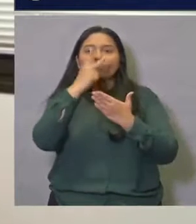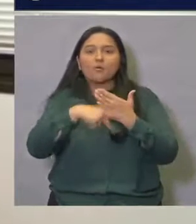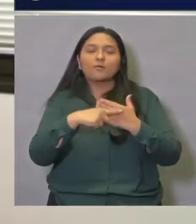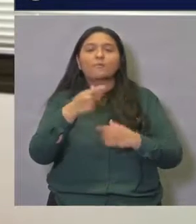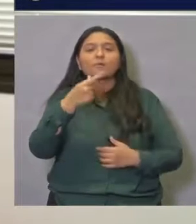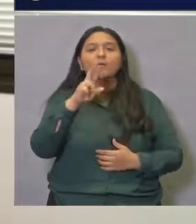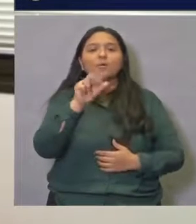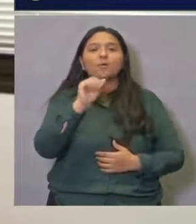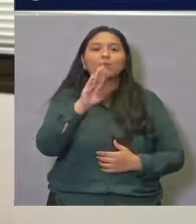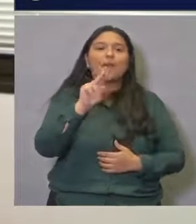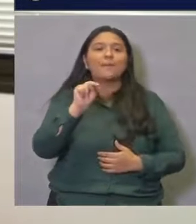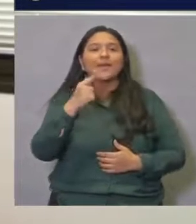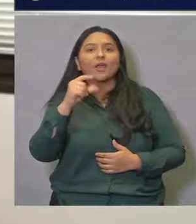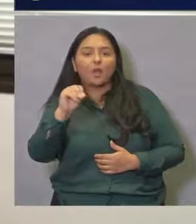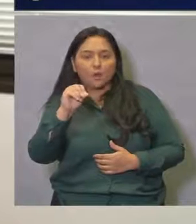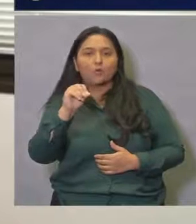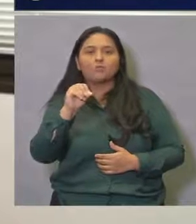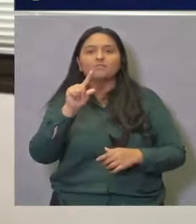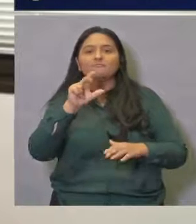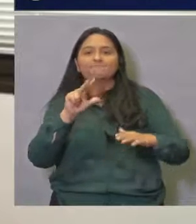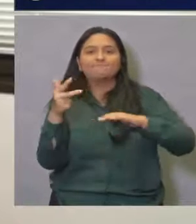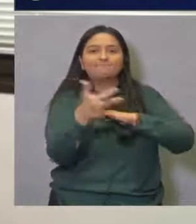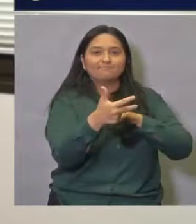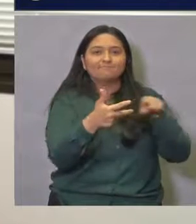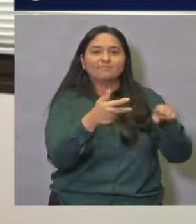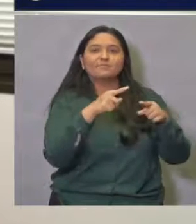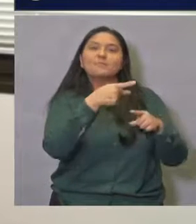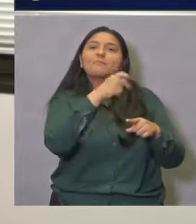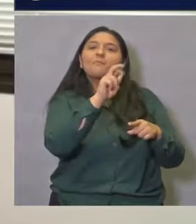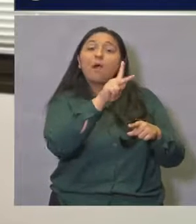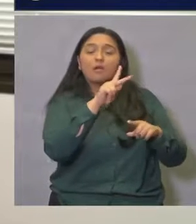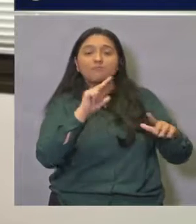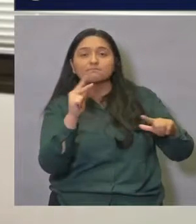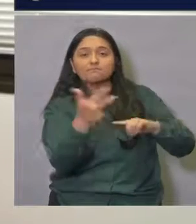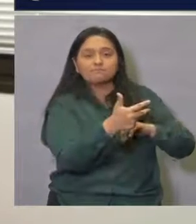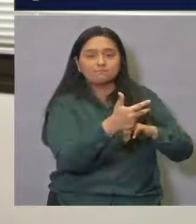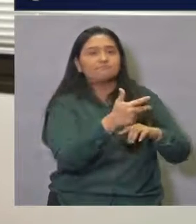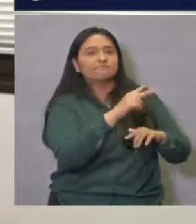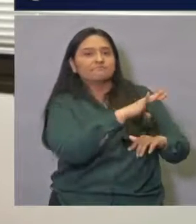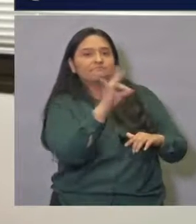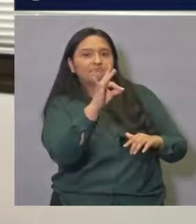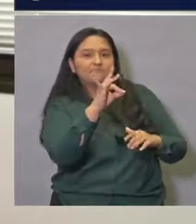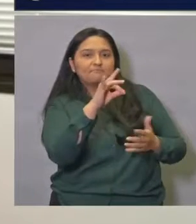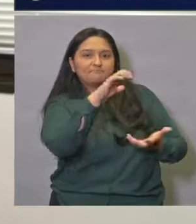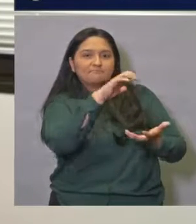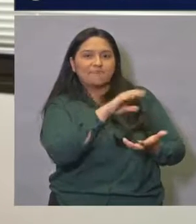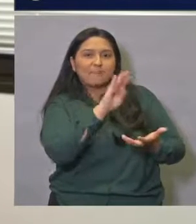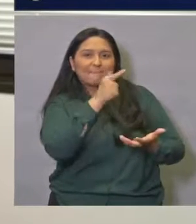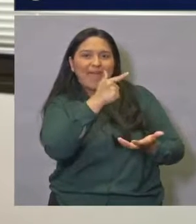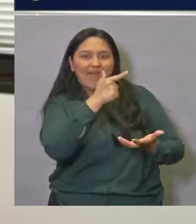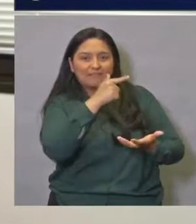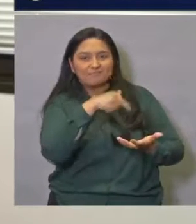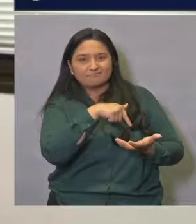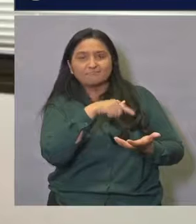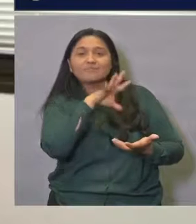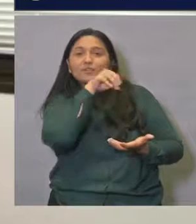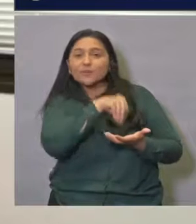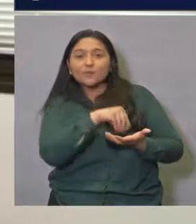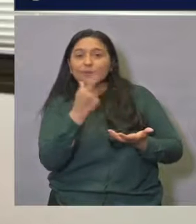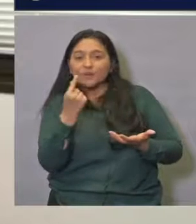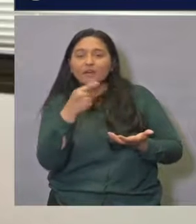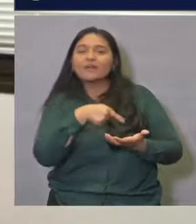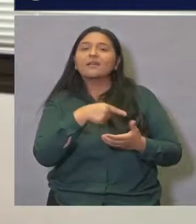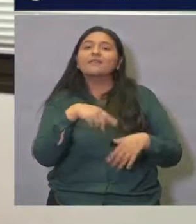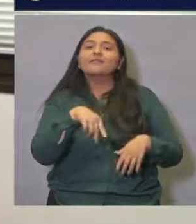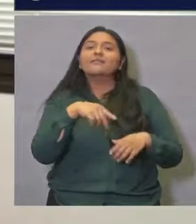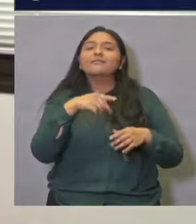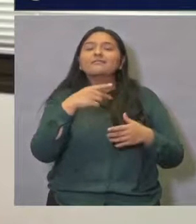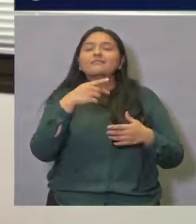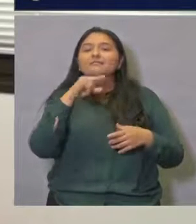RECREACIÓN. DURANTE EL MES DE